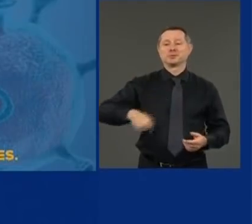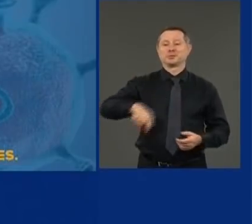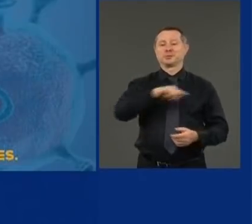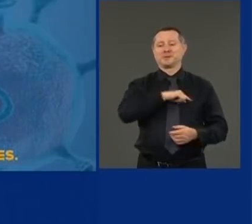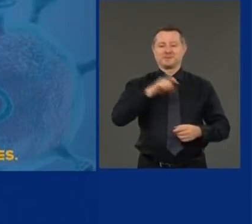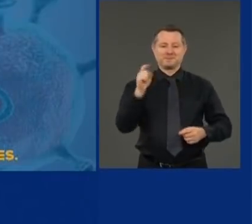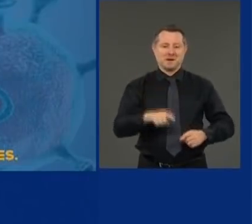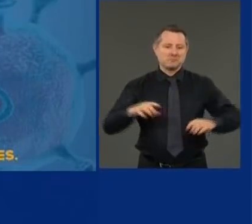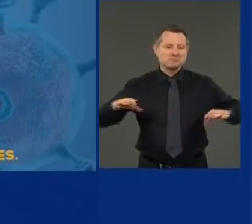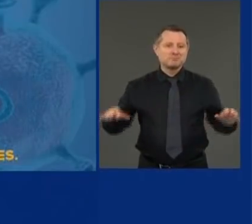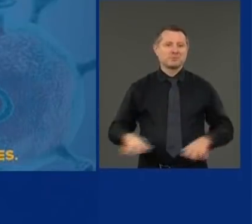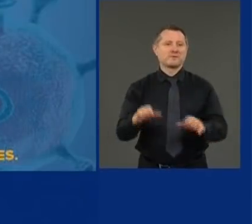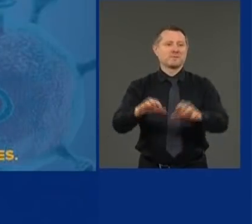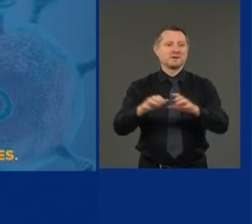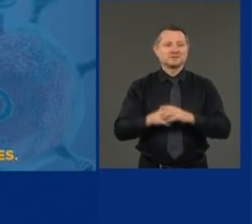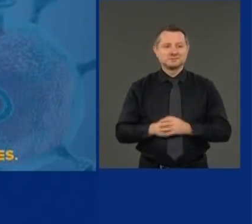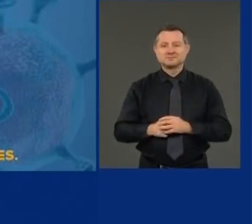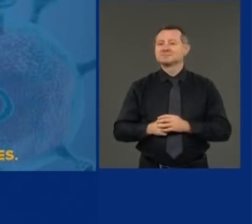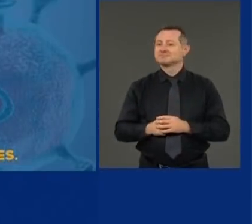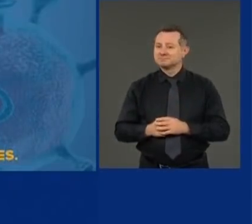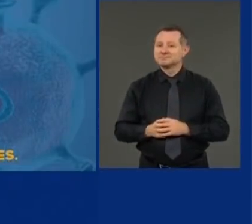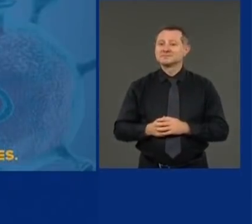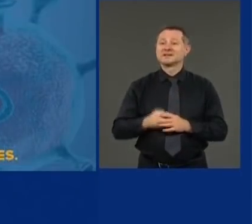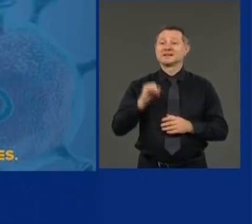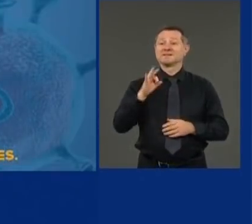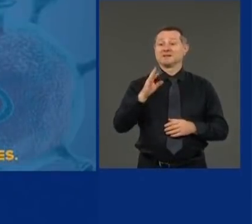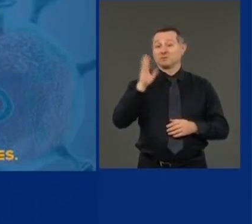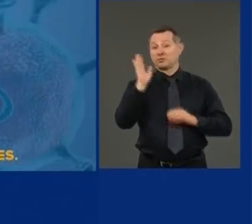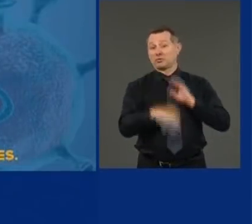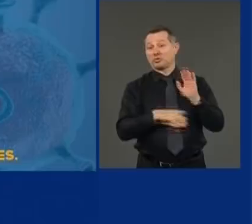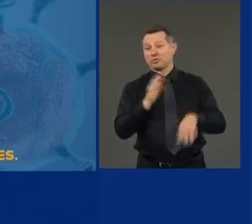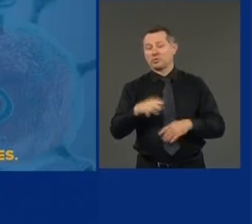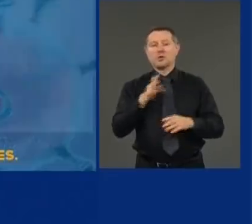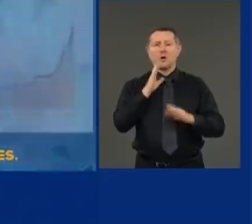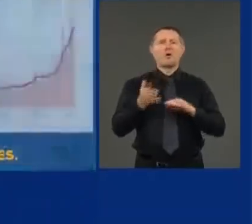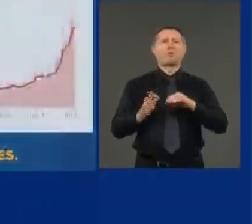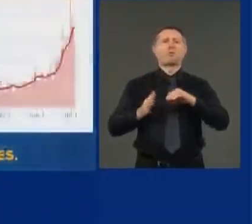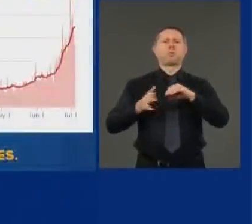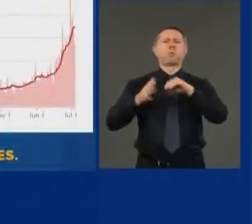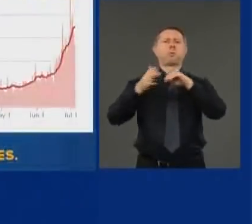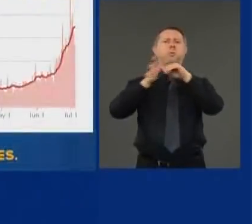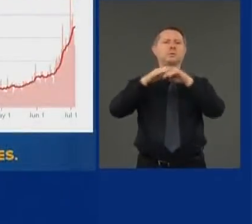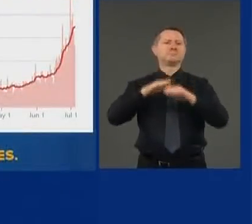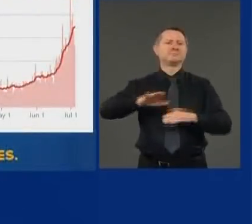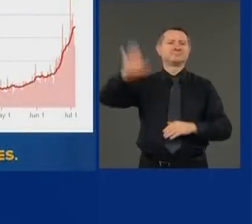CHANGE ON THEIR OWN. THEY ONLY CHANGE WHEN YOU CHANGE THEM.